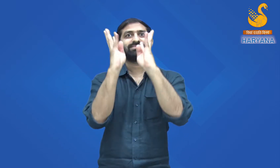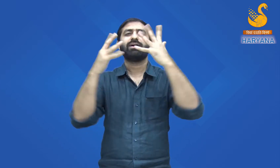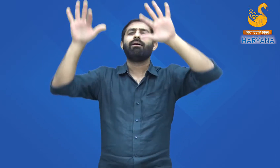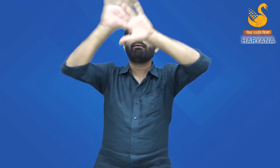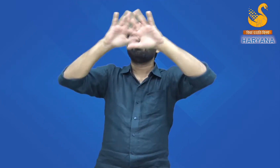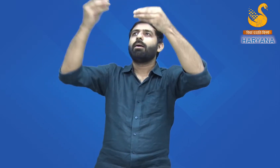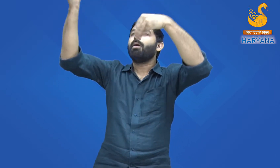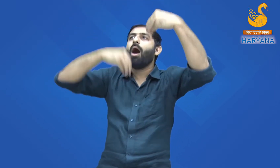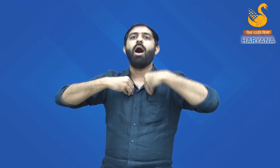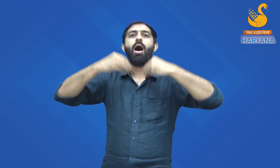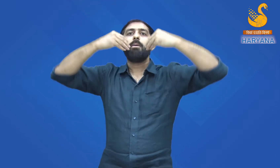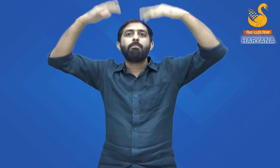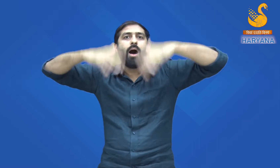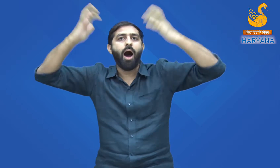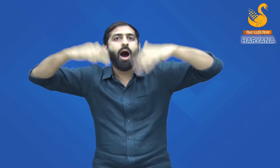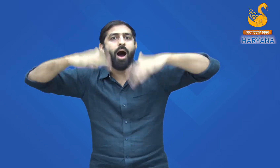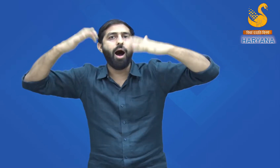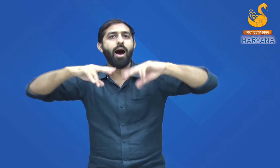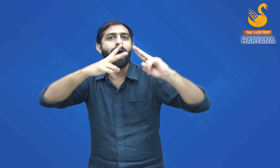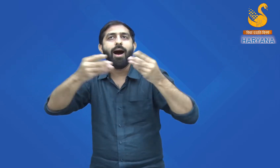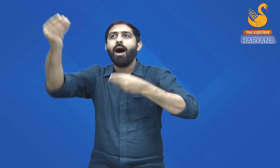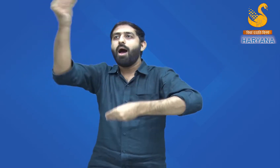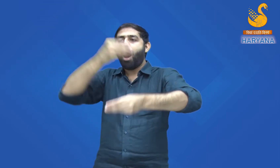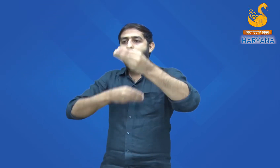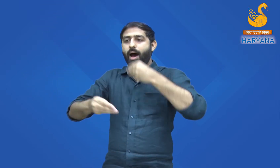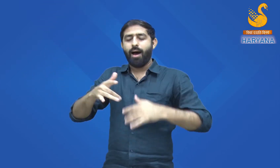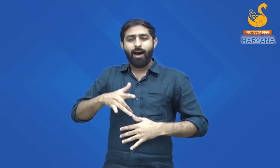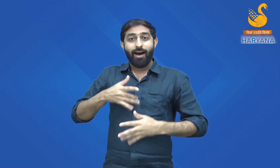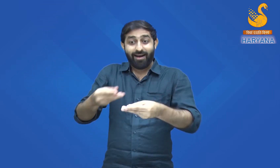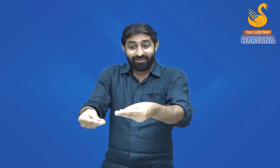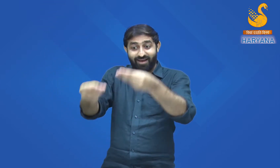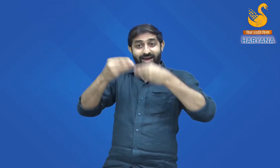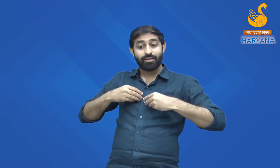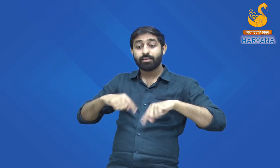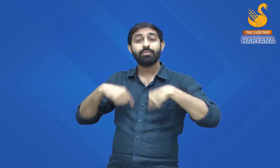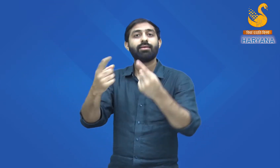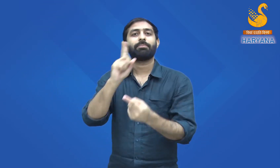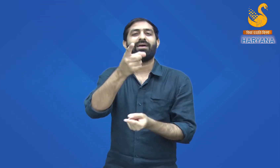and we get water from rain. All these necessities are fulfilled by these resources.